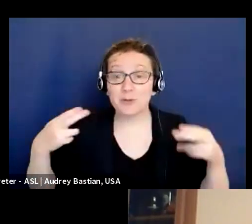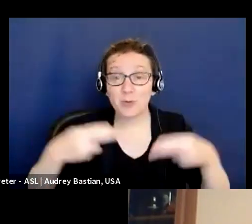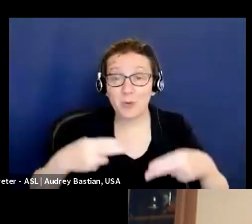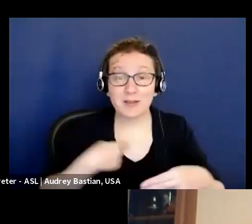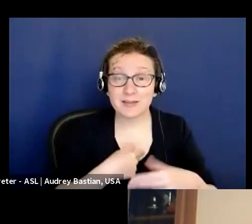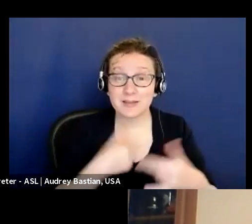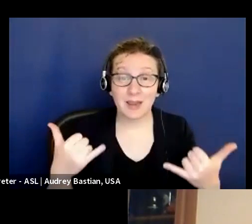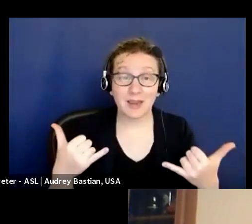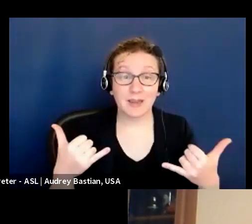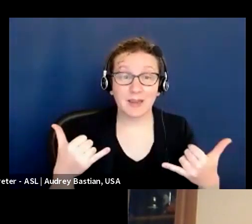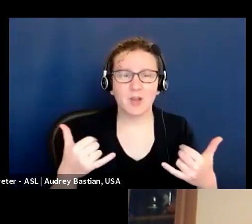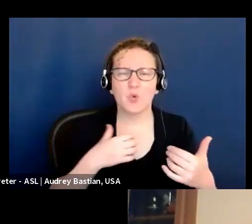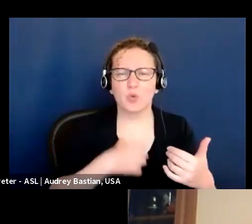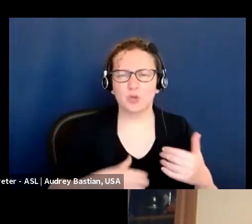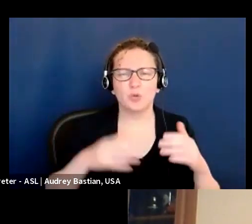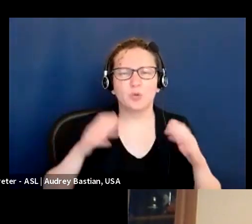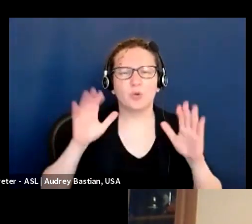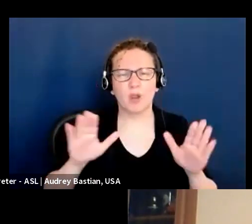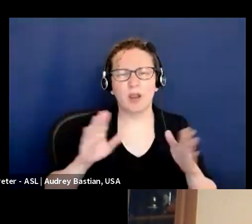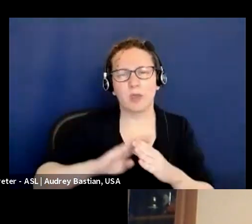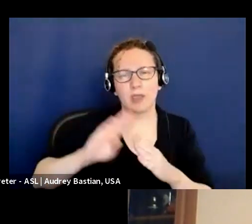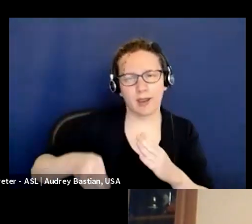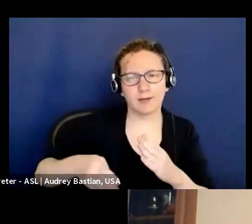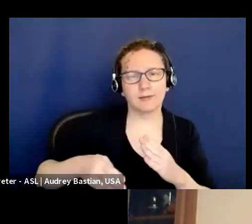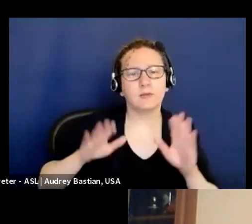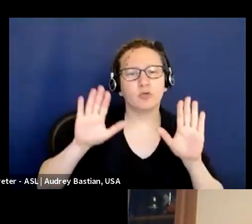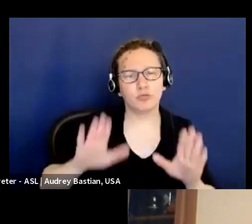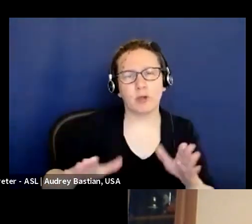And we wish you a great weekend and a great rest of your year. We hope